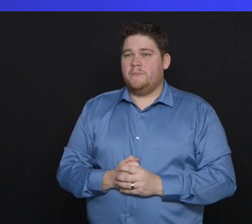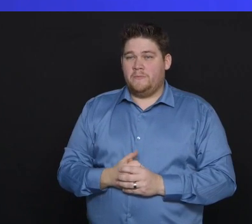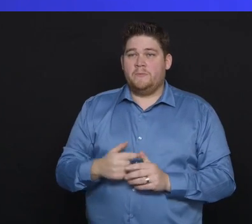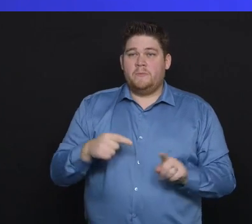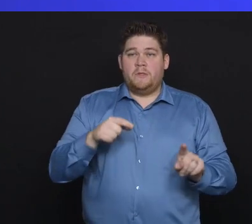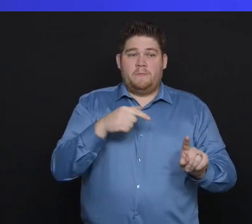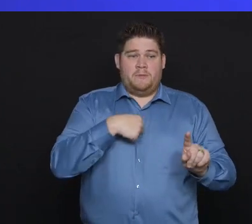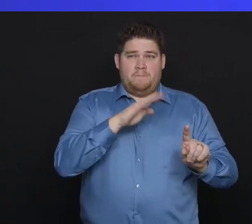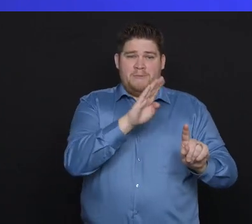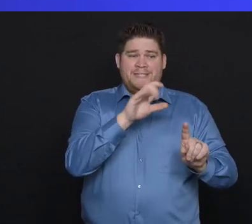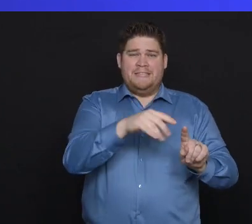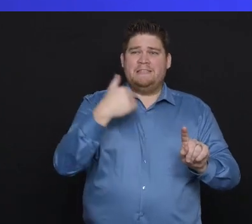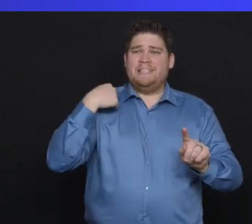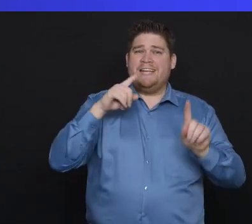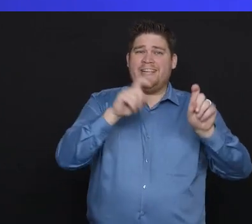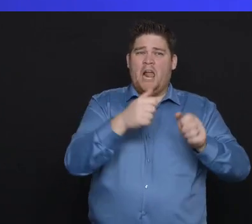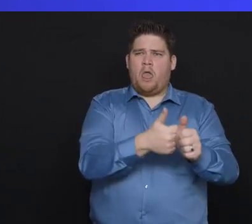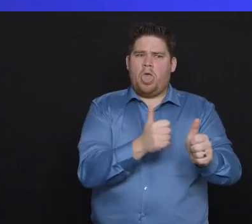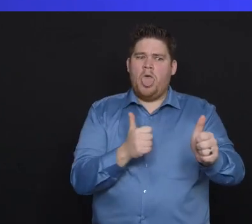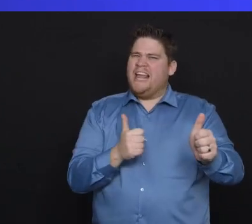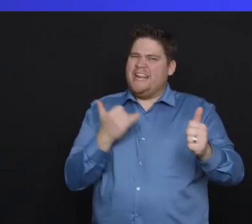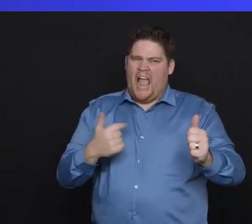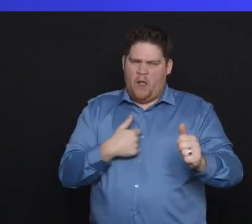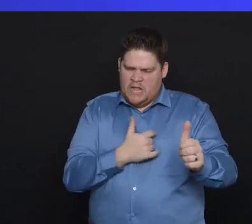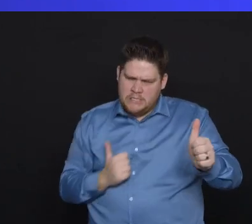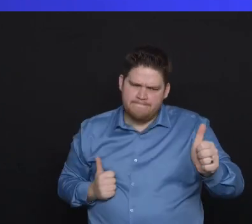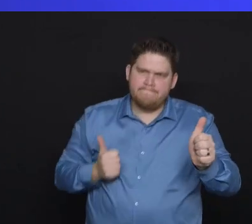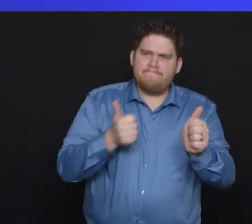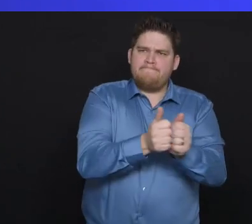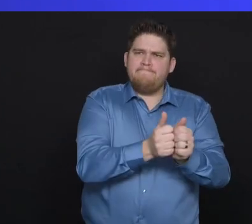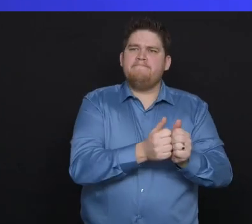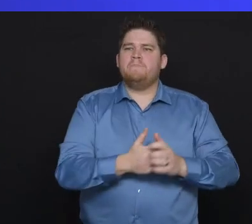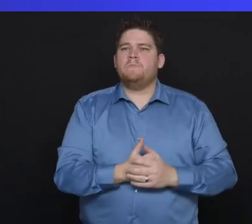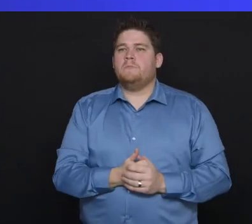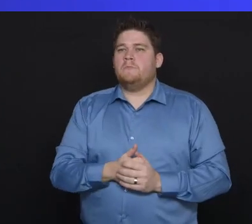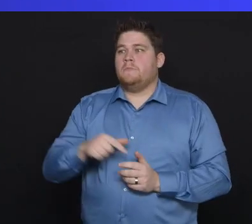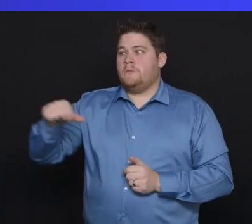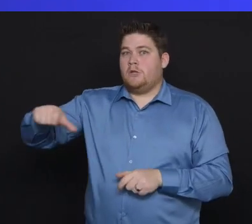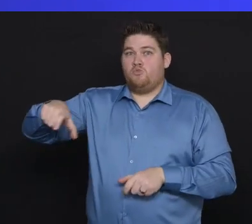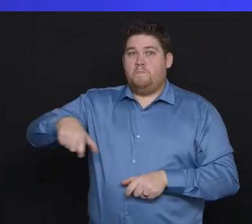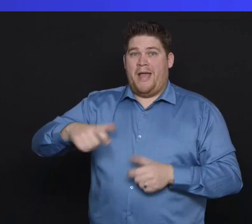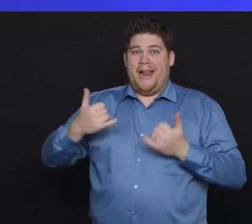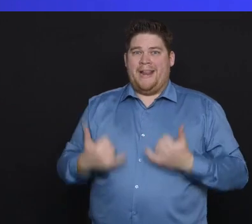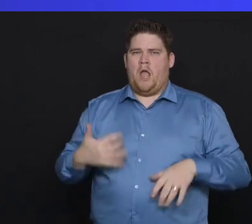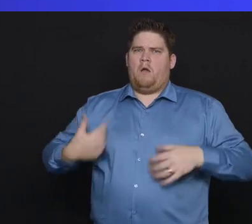We did not have as big numbers as they did in Québec.